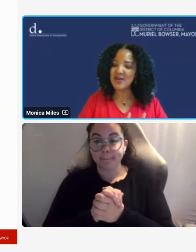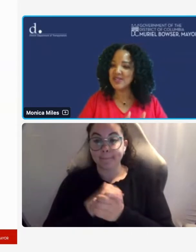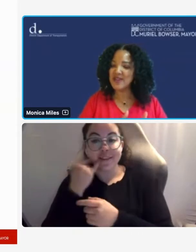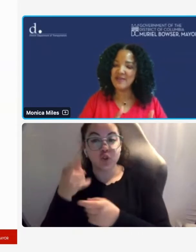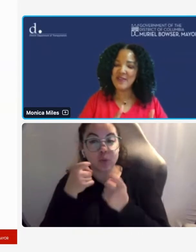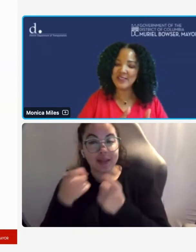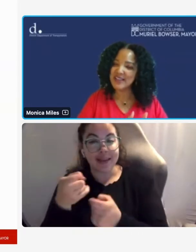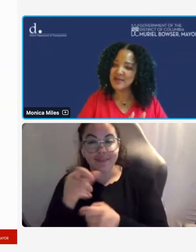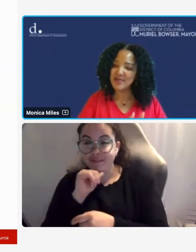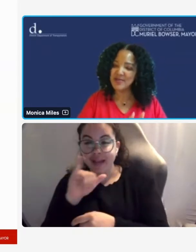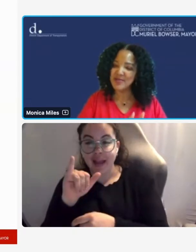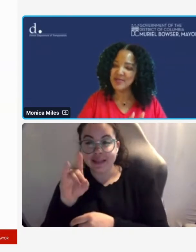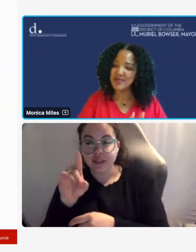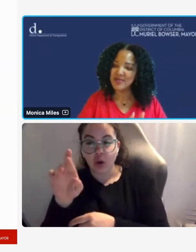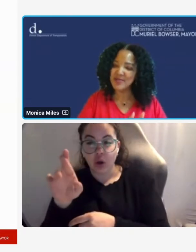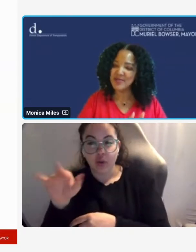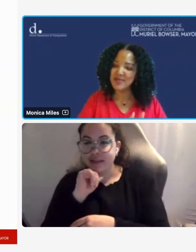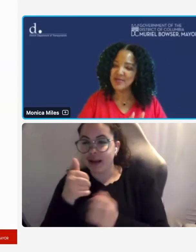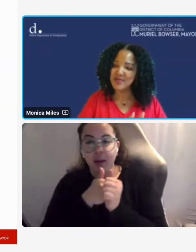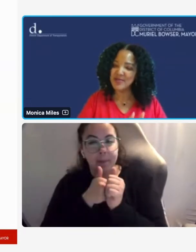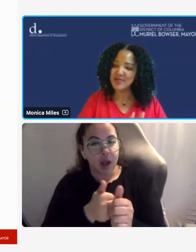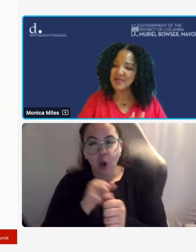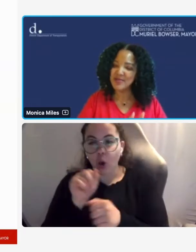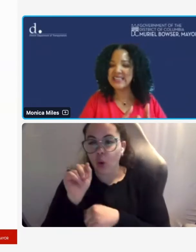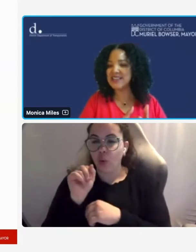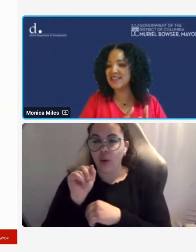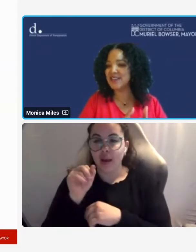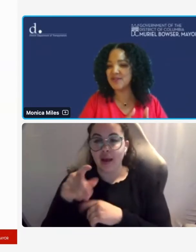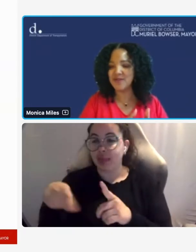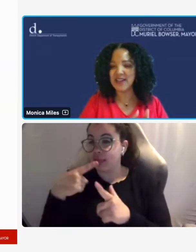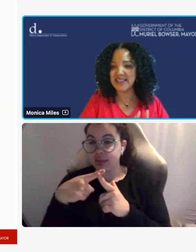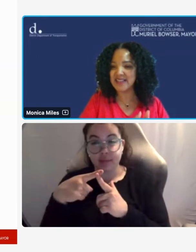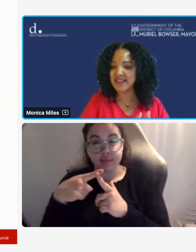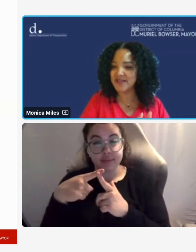cost rate that was non-compliant or fixed billable rate contract and then you know you find out later